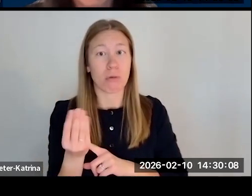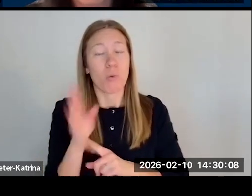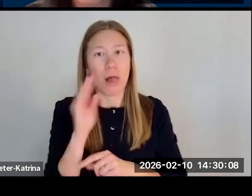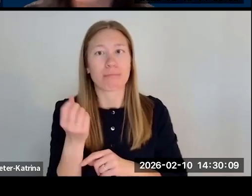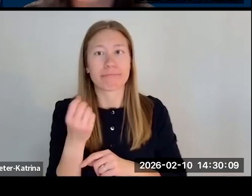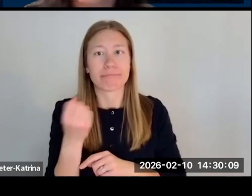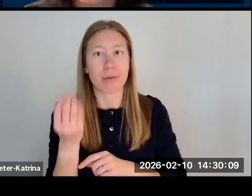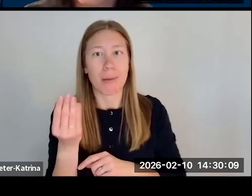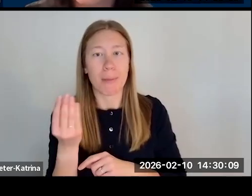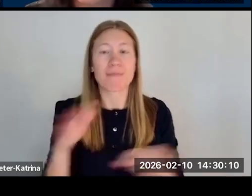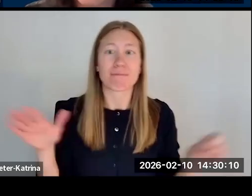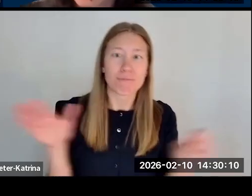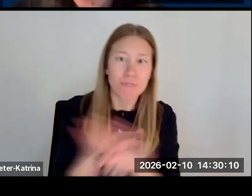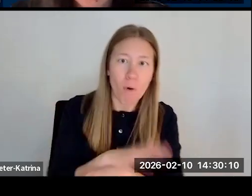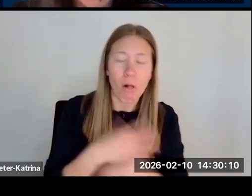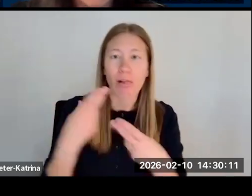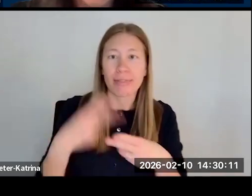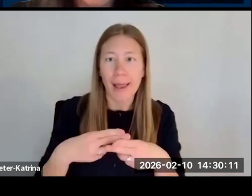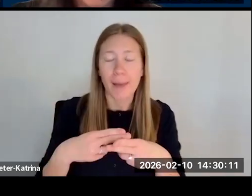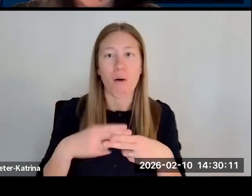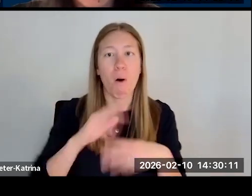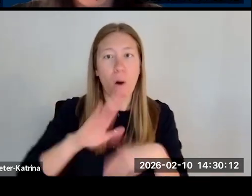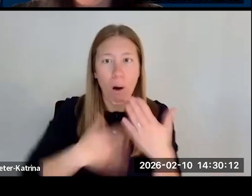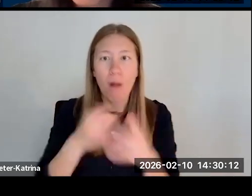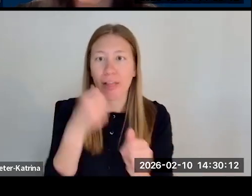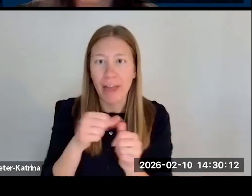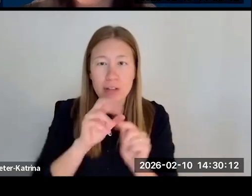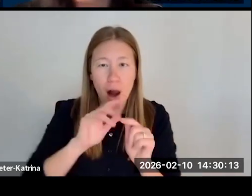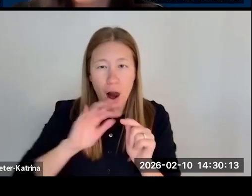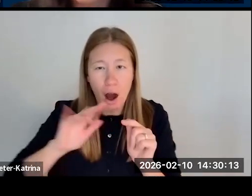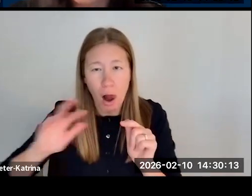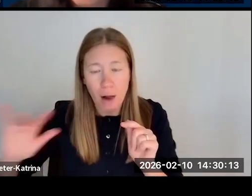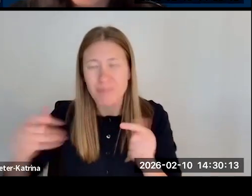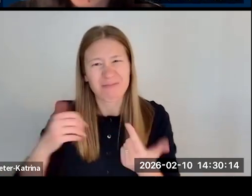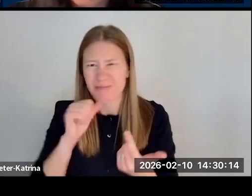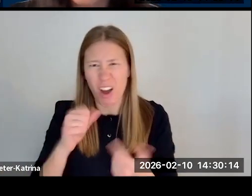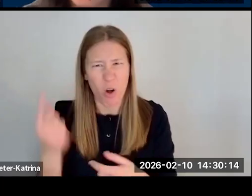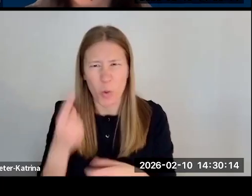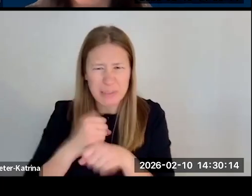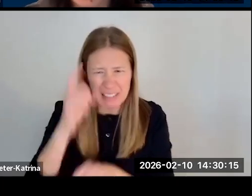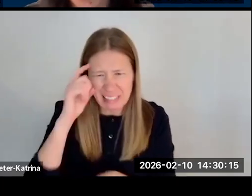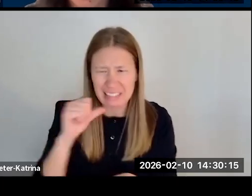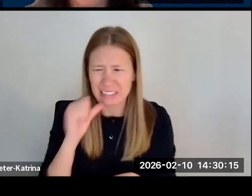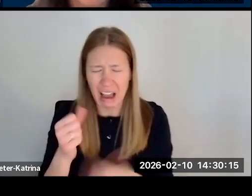of characters numbers and letters that don't always make sense or tell you what the webpage is actually about.